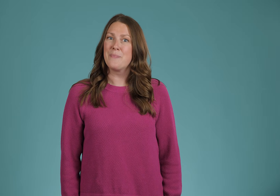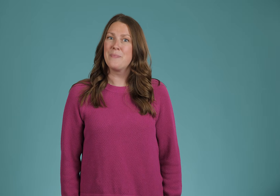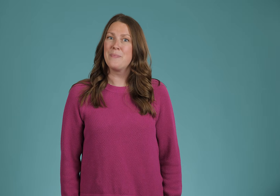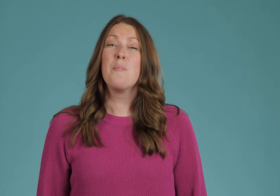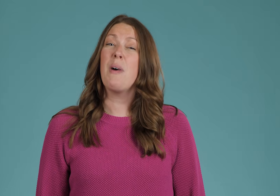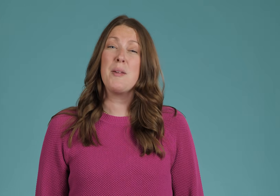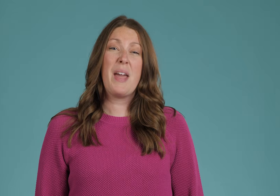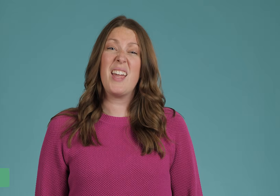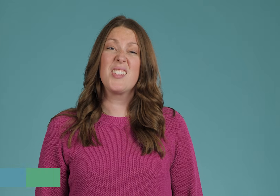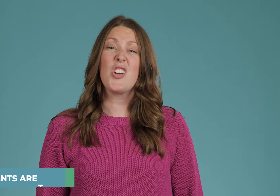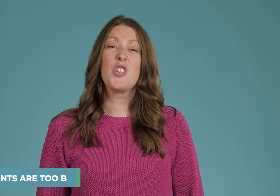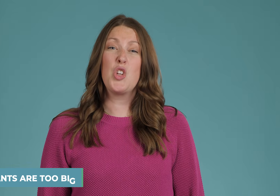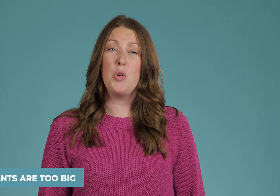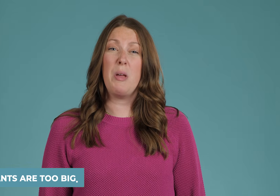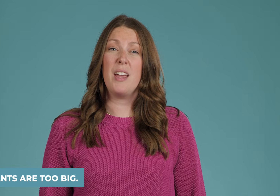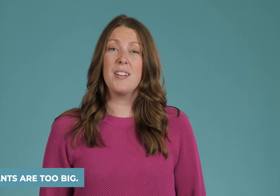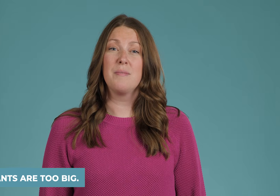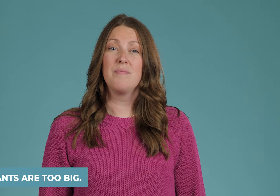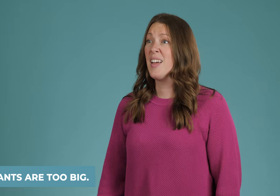My pants are too big.